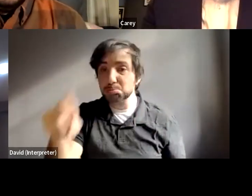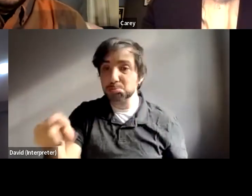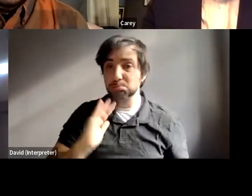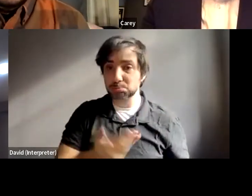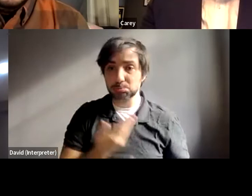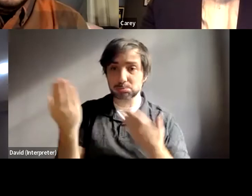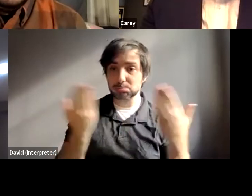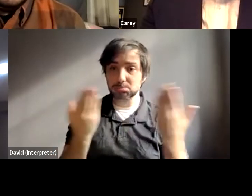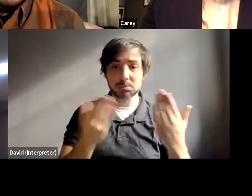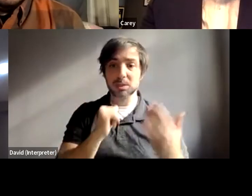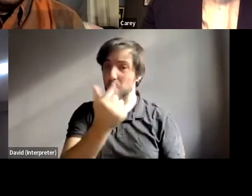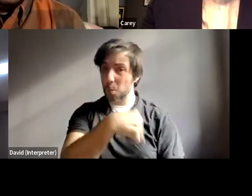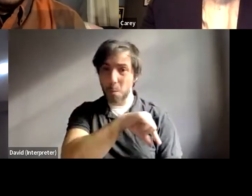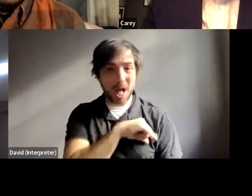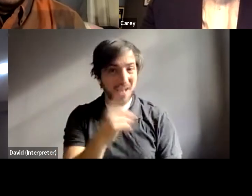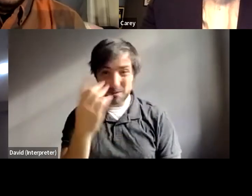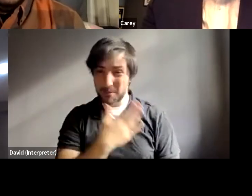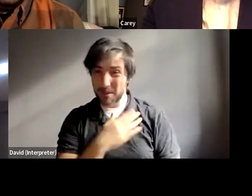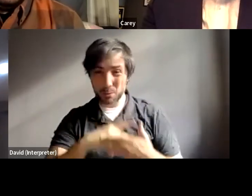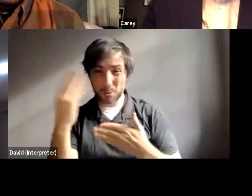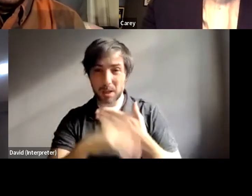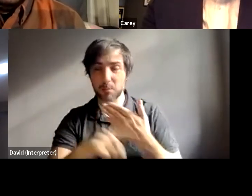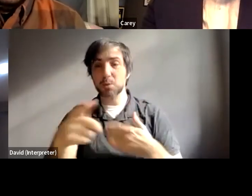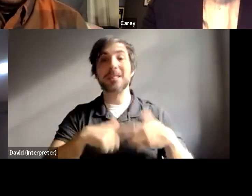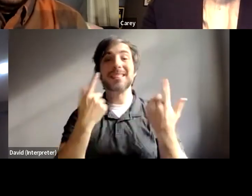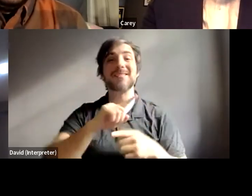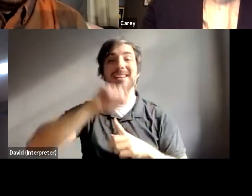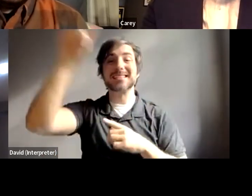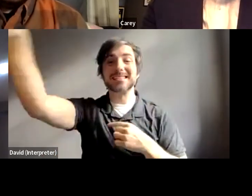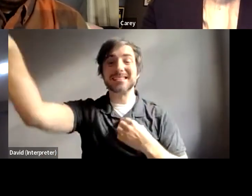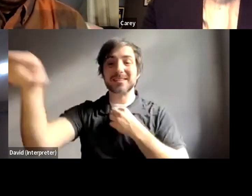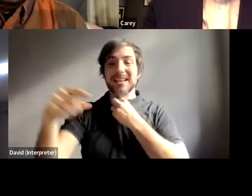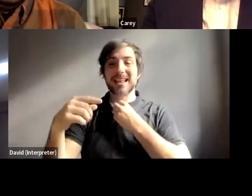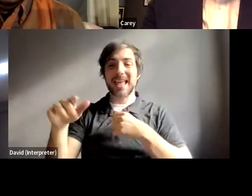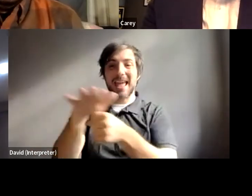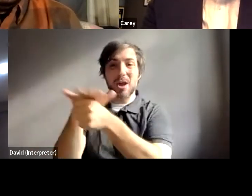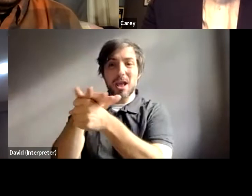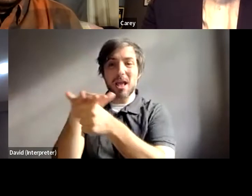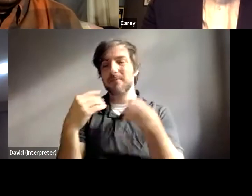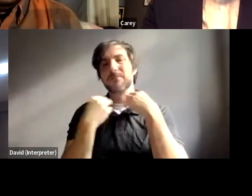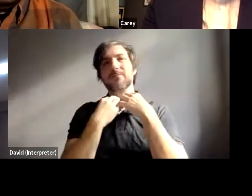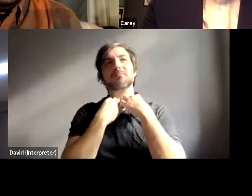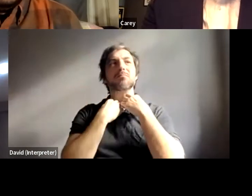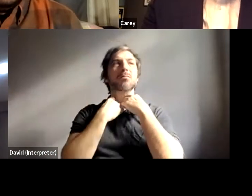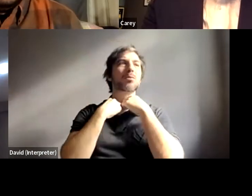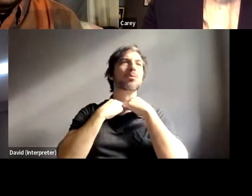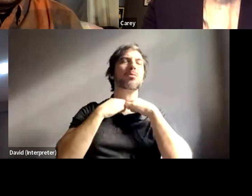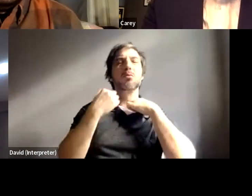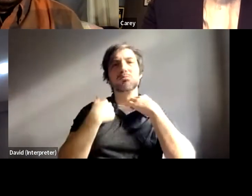for my program or you live in a different area, we can still help. It just wouldn't be a weekly one-on-one scheduled thing